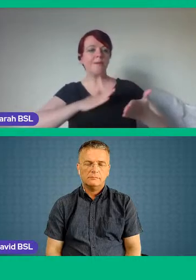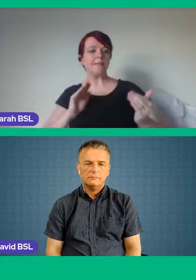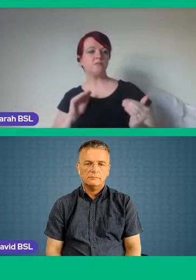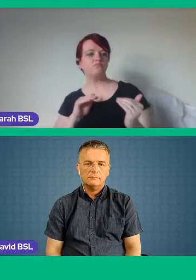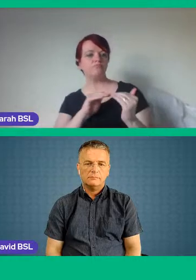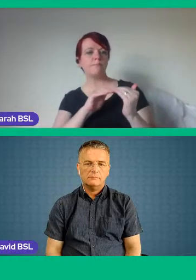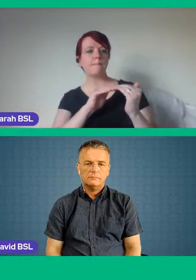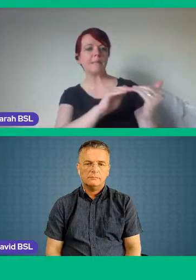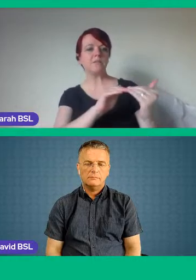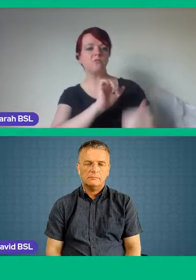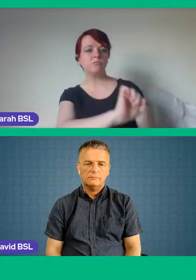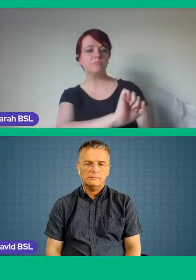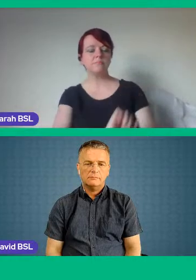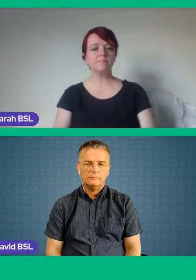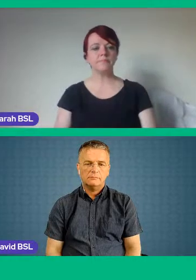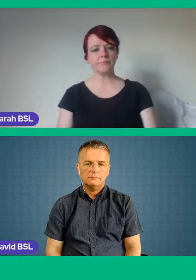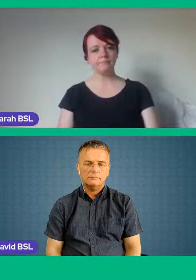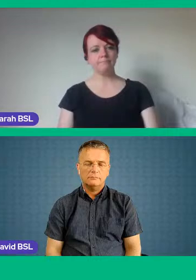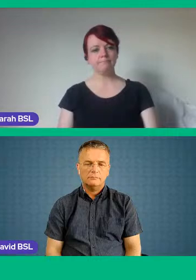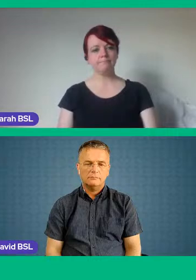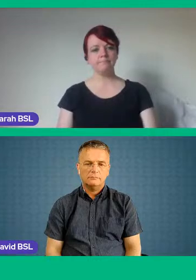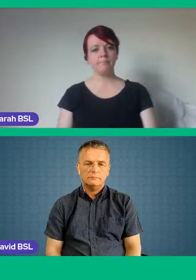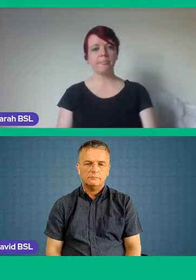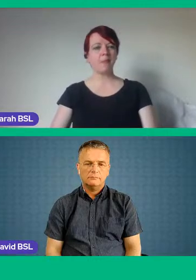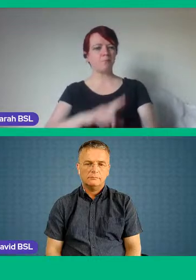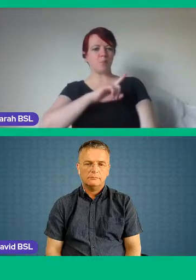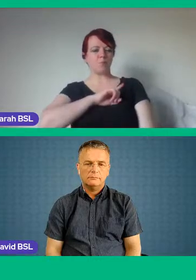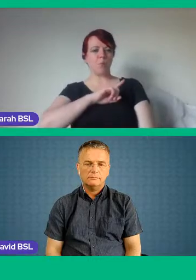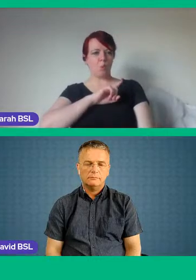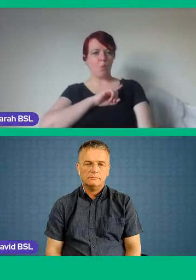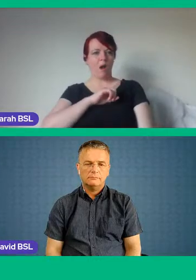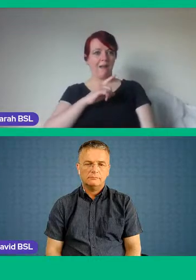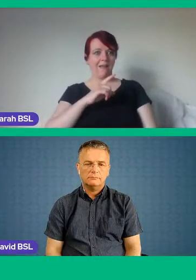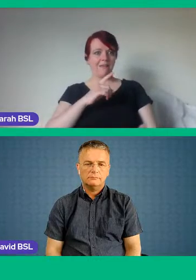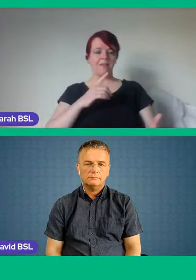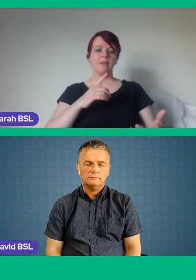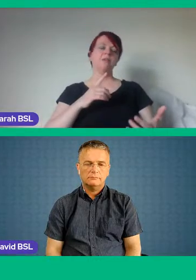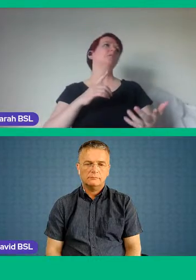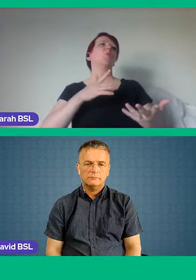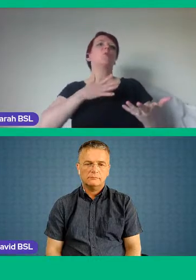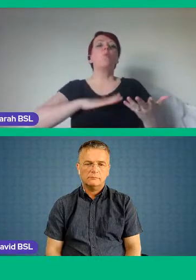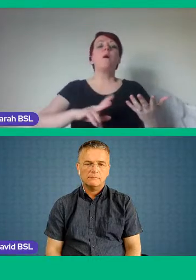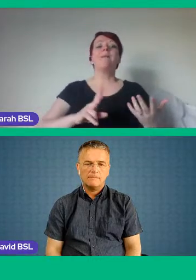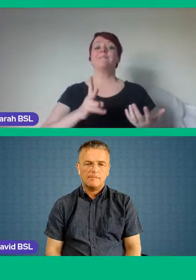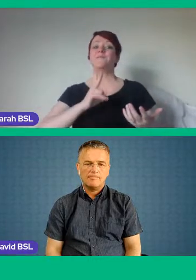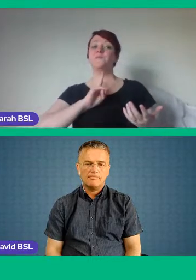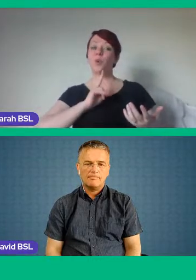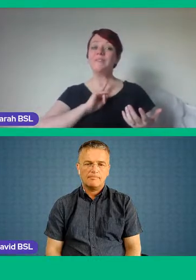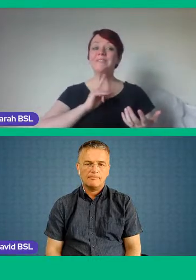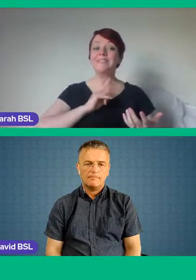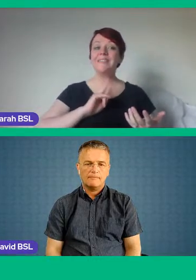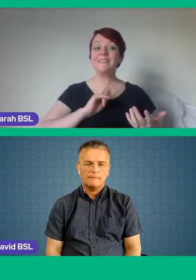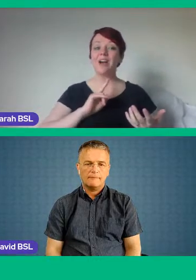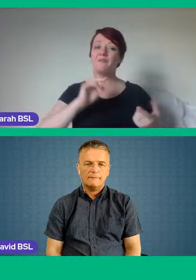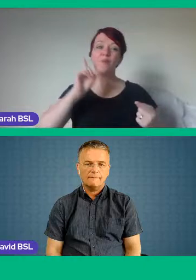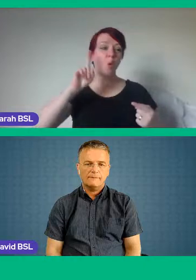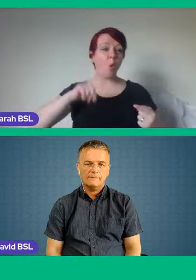the voices of people that do not get heard much, but do not have much agency in their lives,